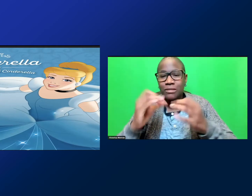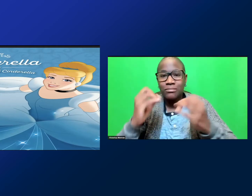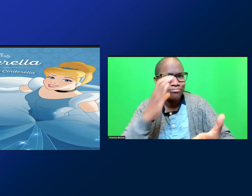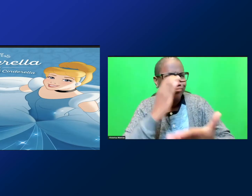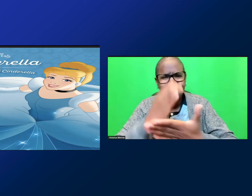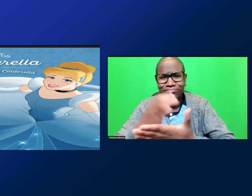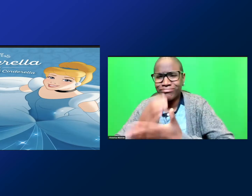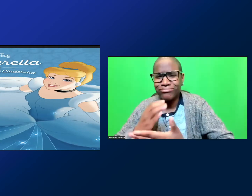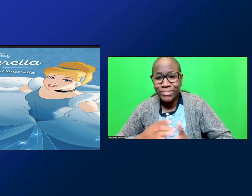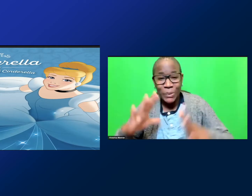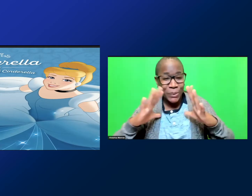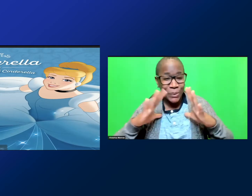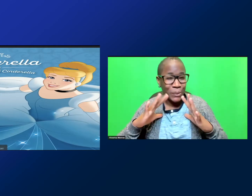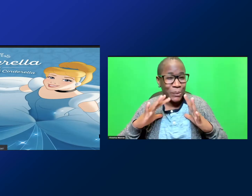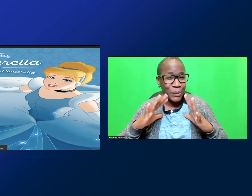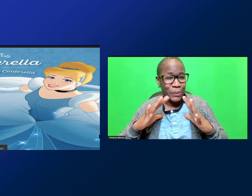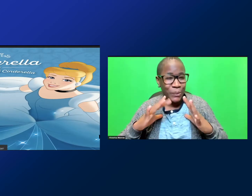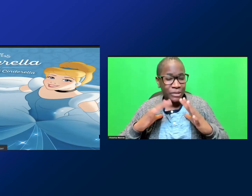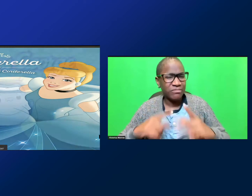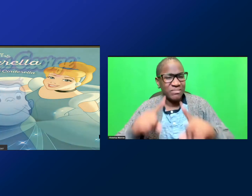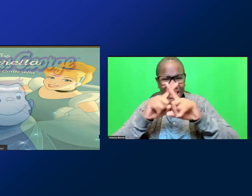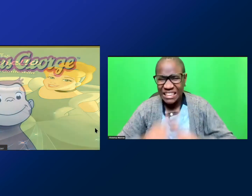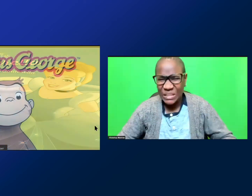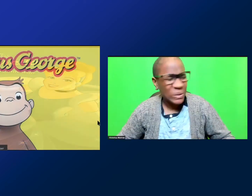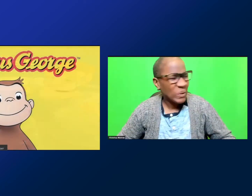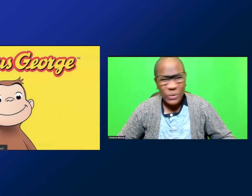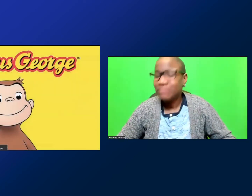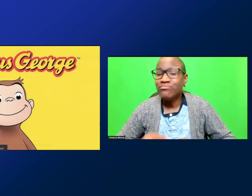with that one uh you've probably seen his face before he is you know always getting into trouble